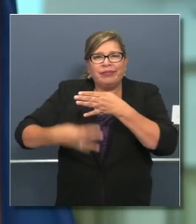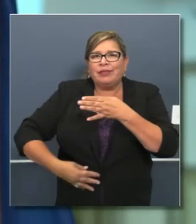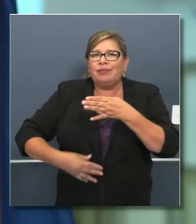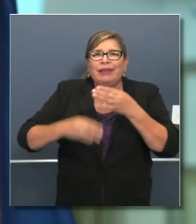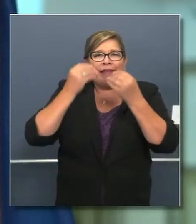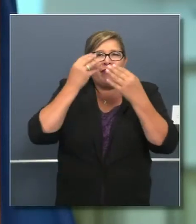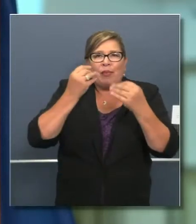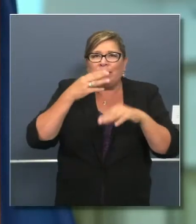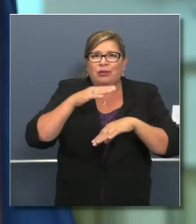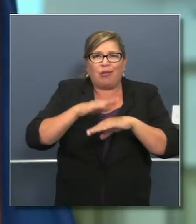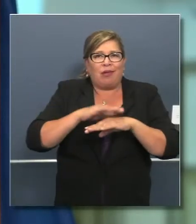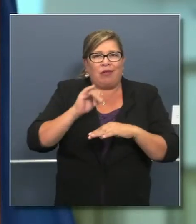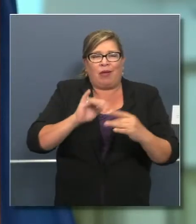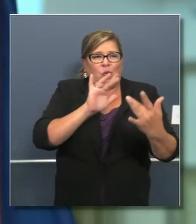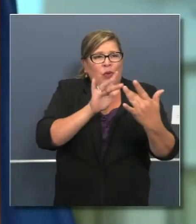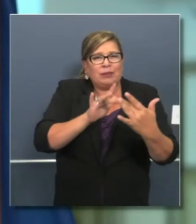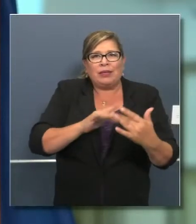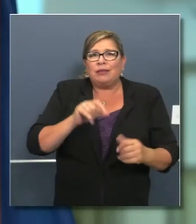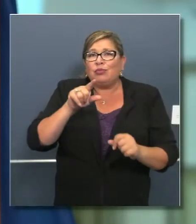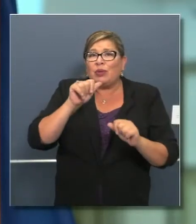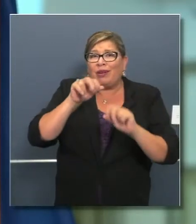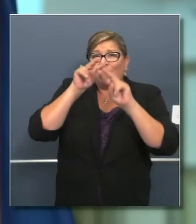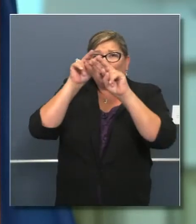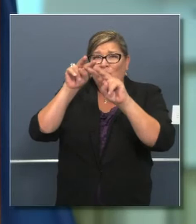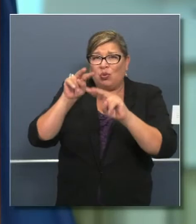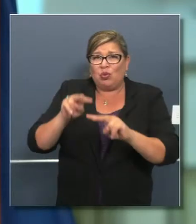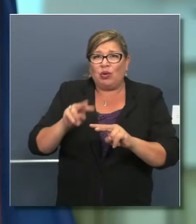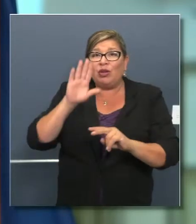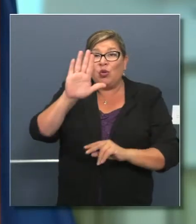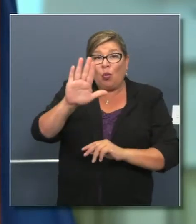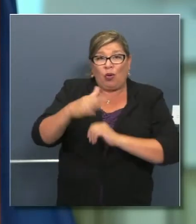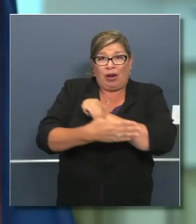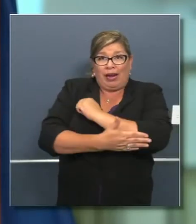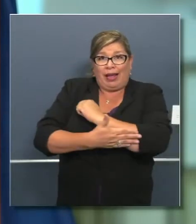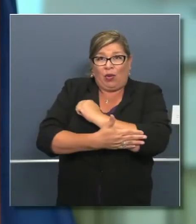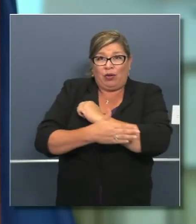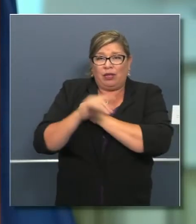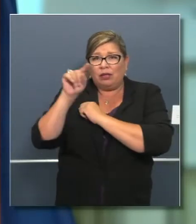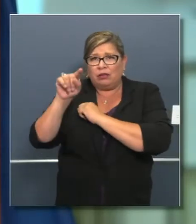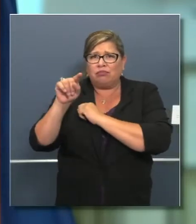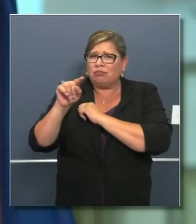this state again still targeting 11 counties with technical assistance remember I've said